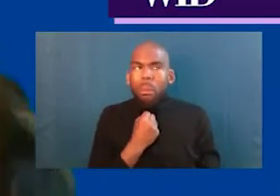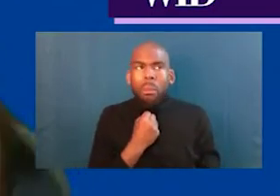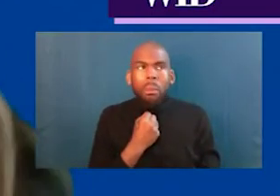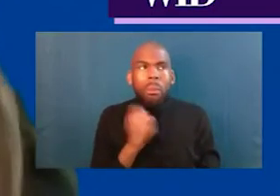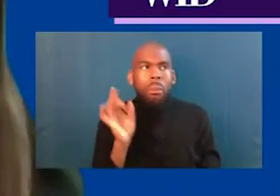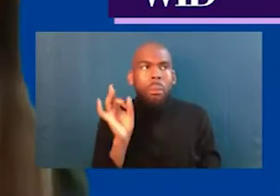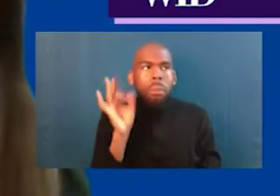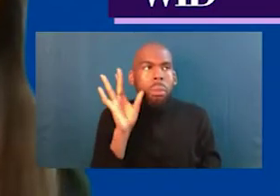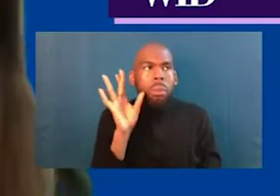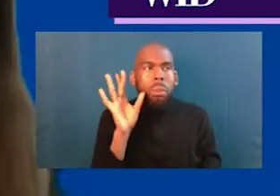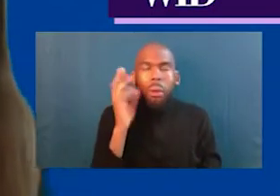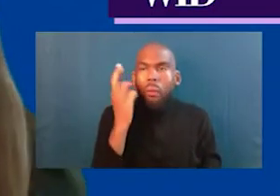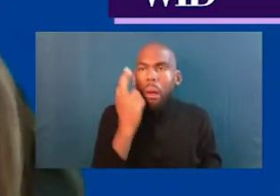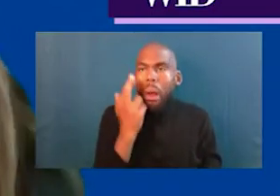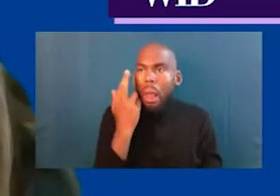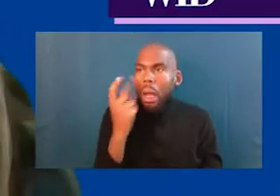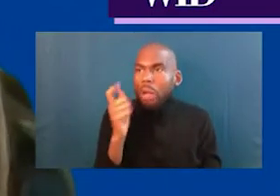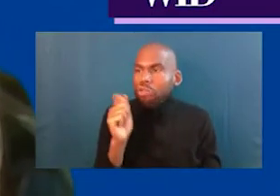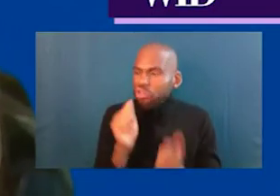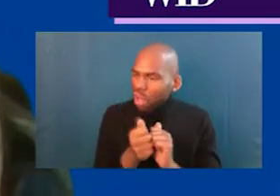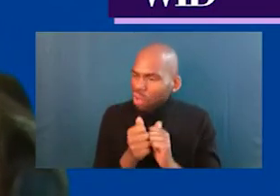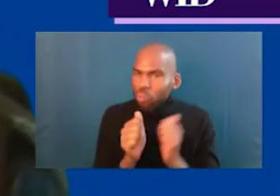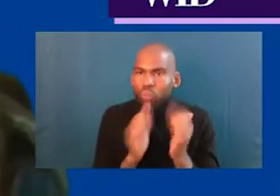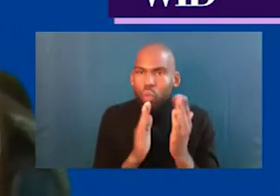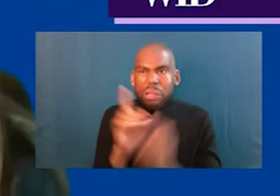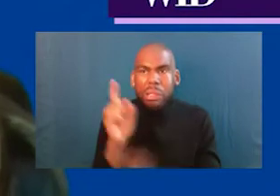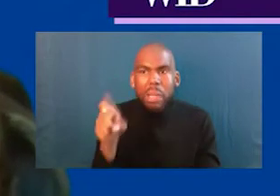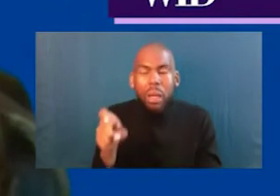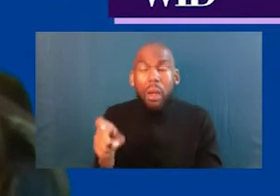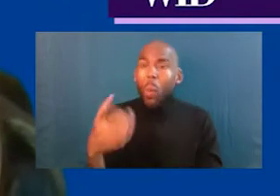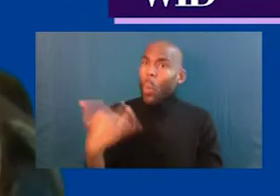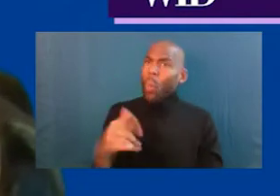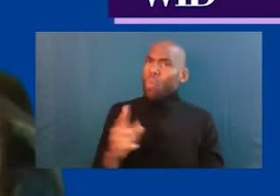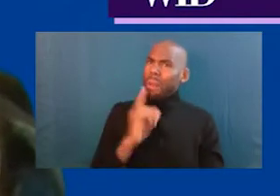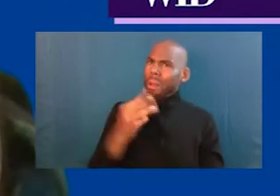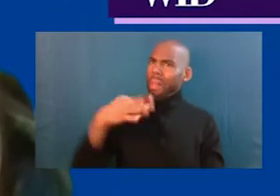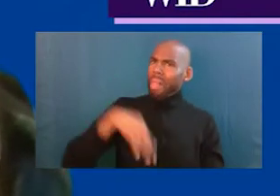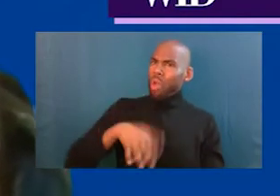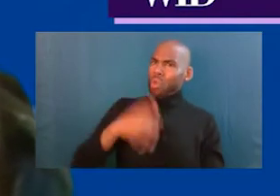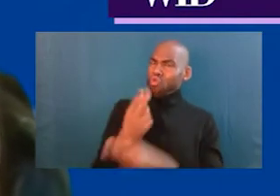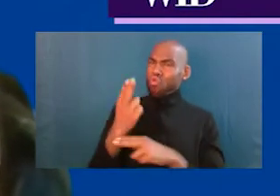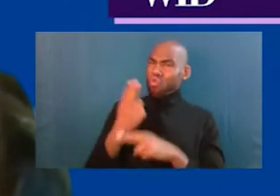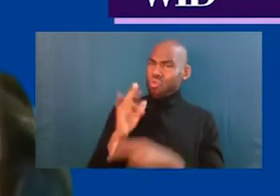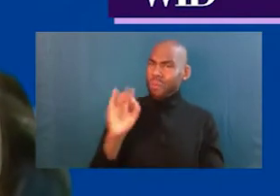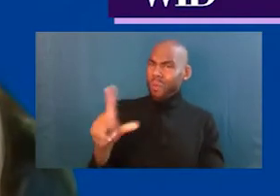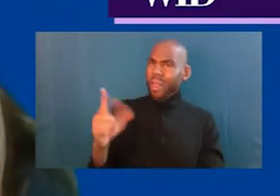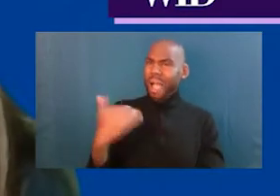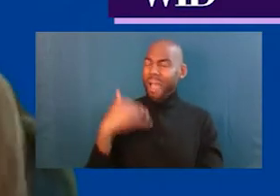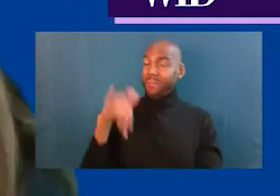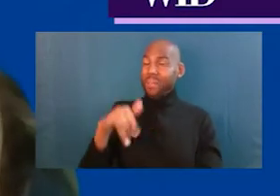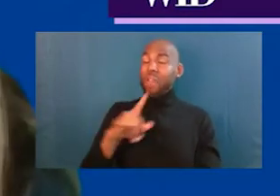to approach this differently. And it was really tremendously useful to have the kind of impactful